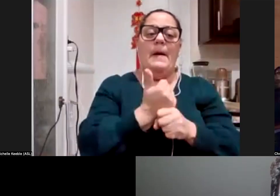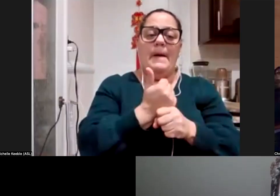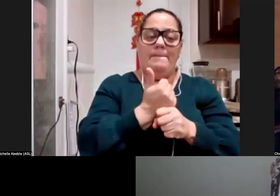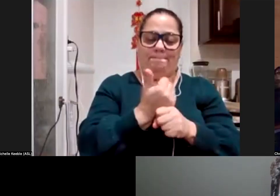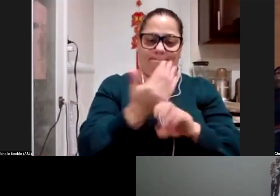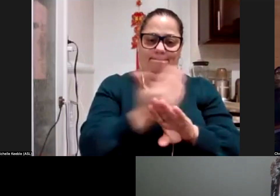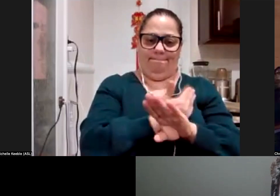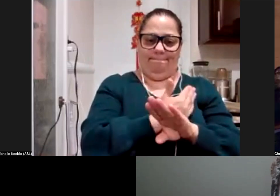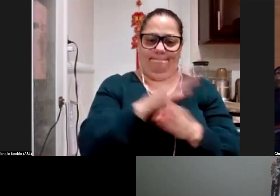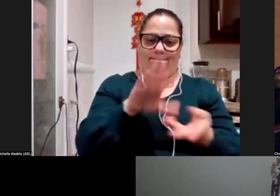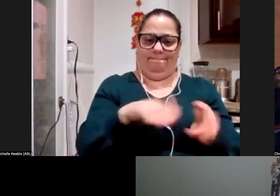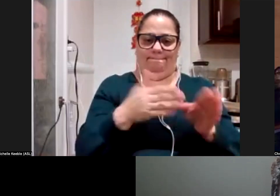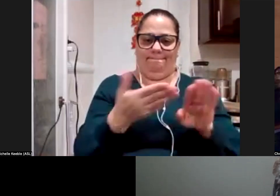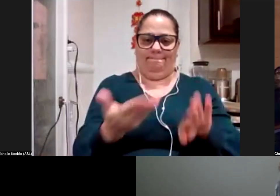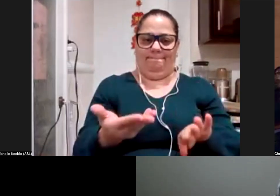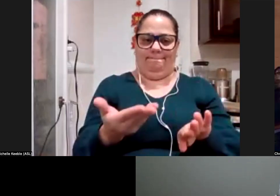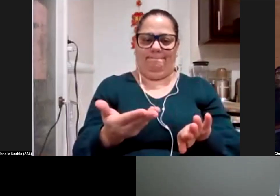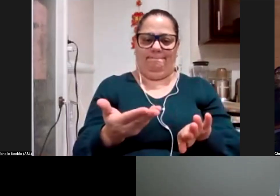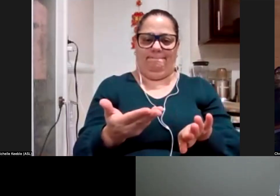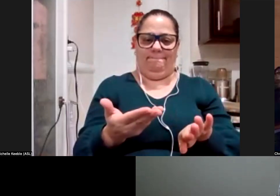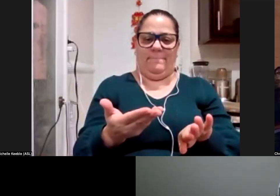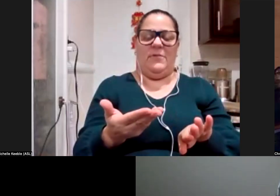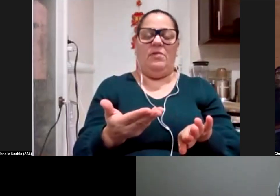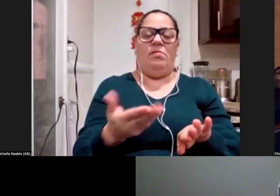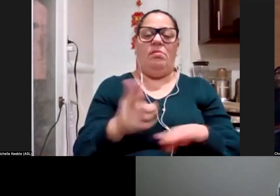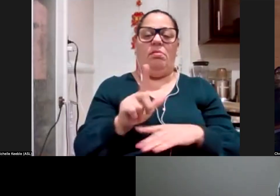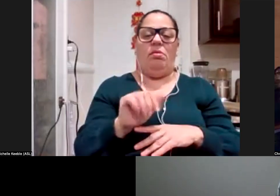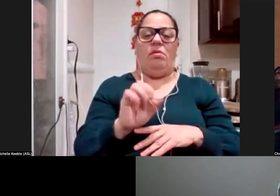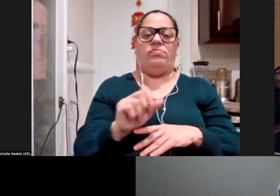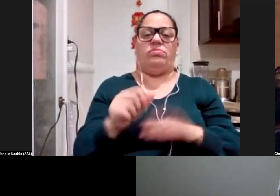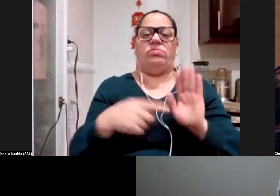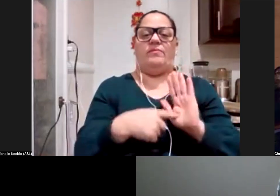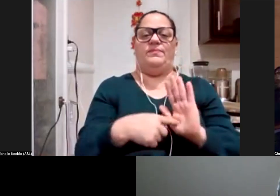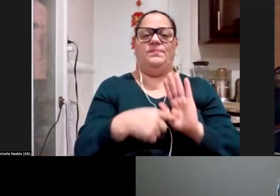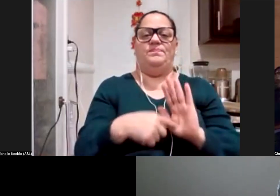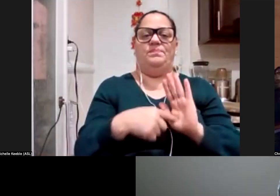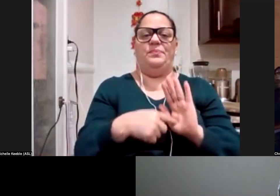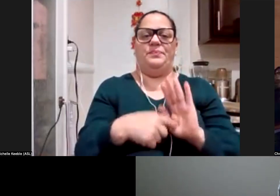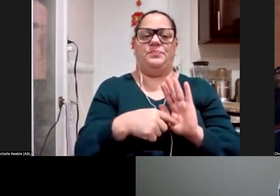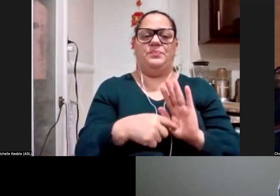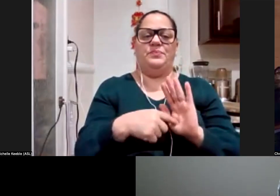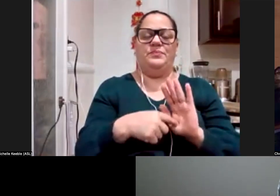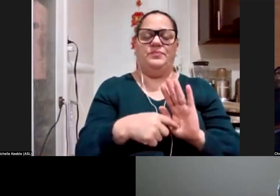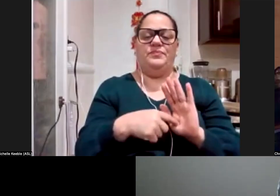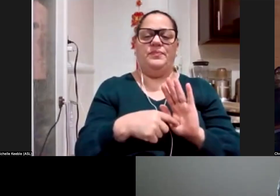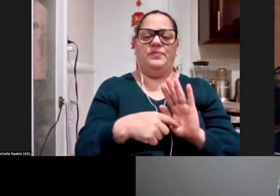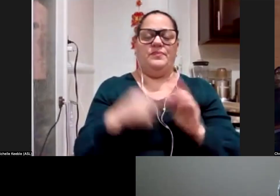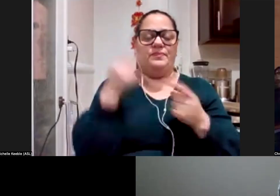I die, you know, for for, you know, Lois to be represented and and uh be considered by,